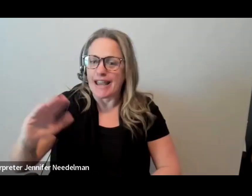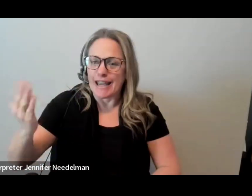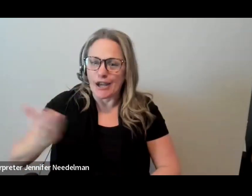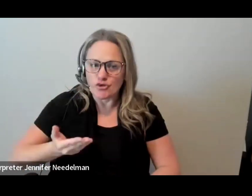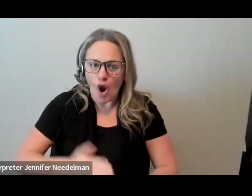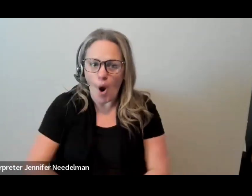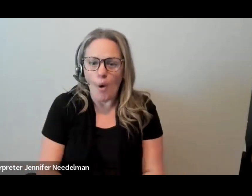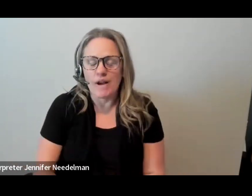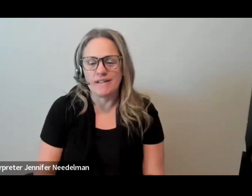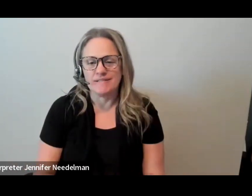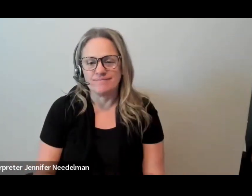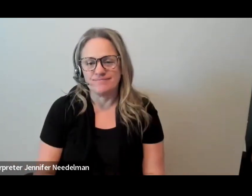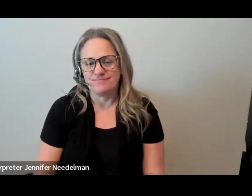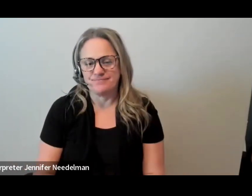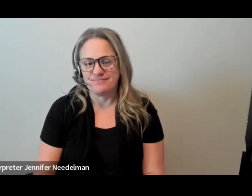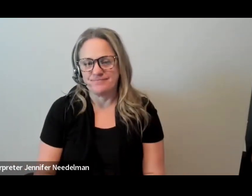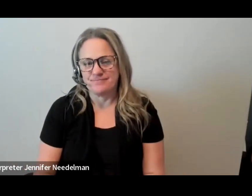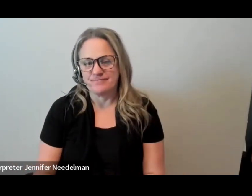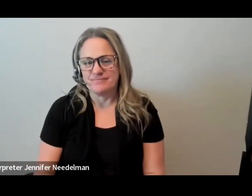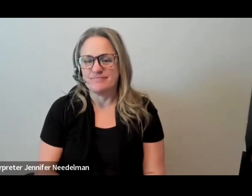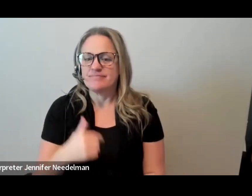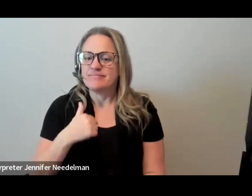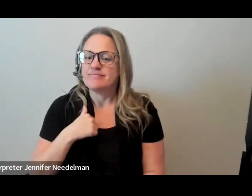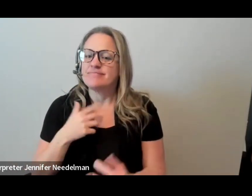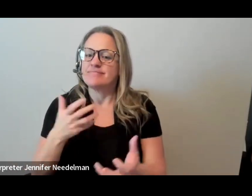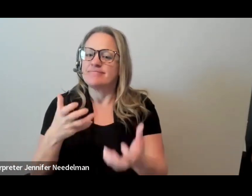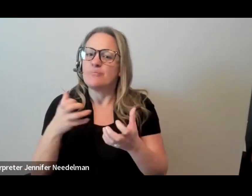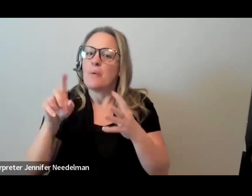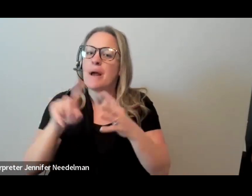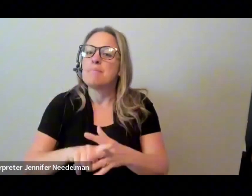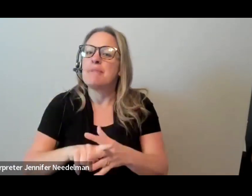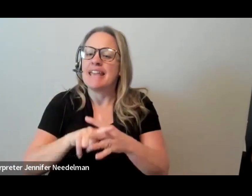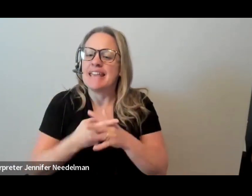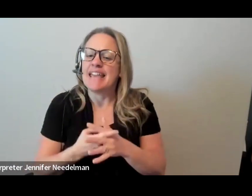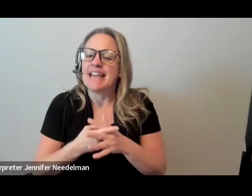And I want to begin by saying thank you